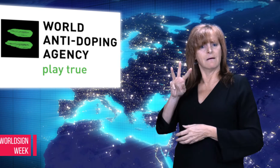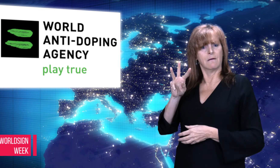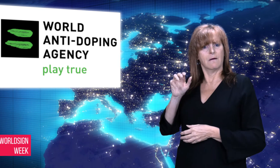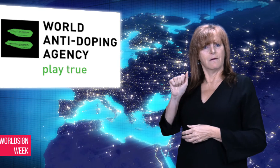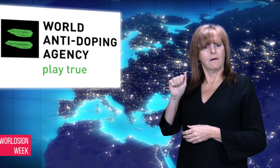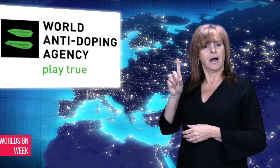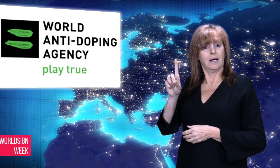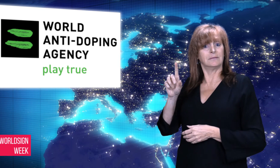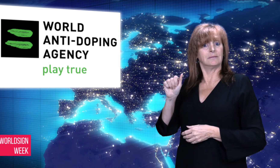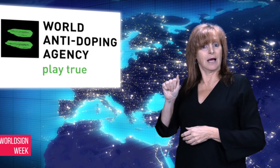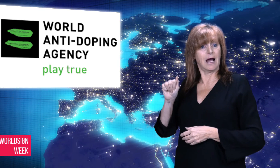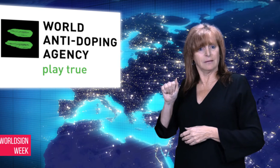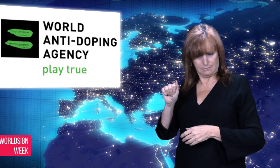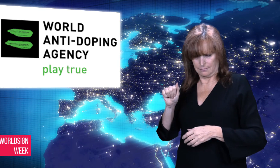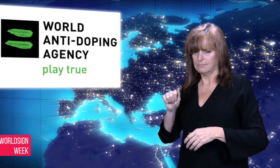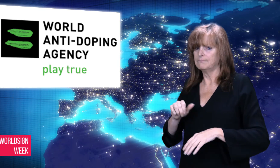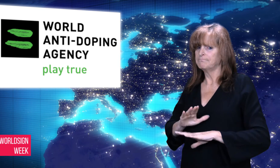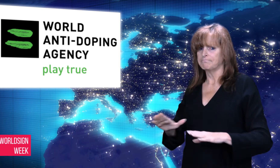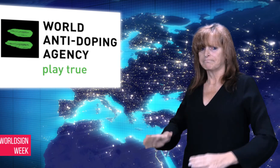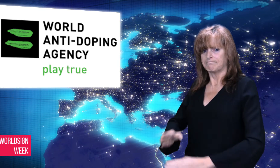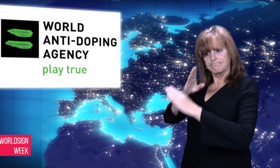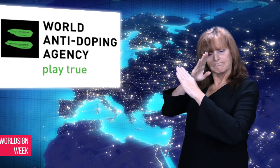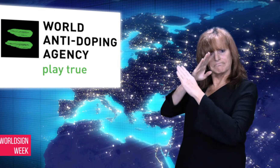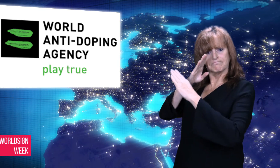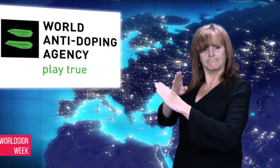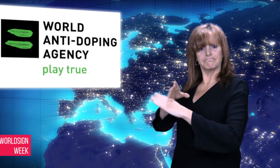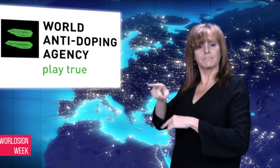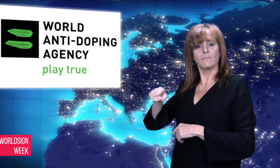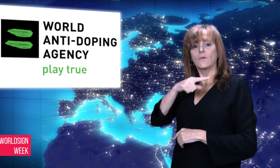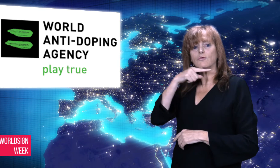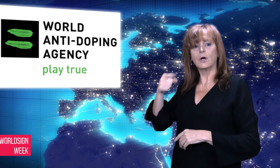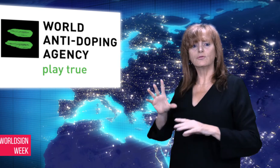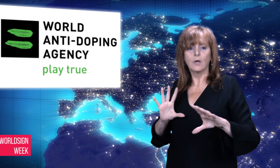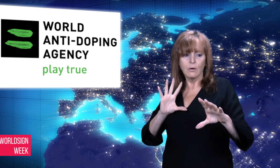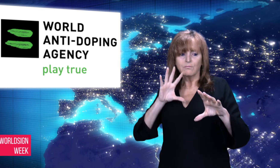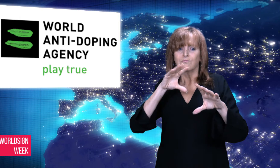[Georgia]: The World Anti-Doping Agency (Wada)